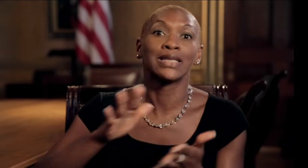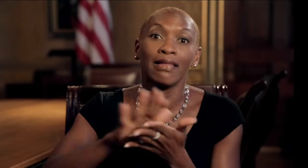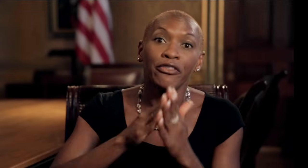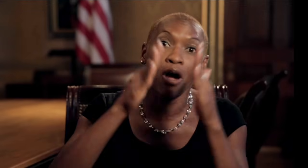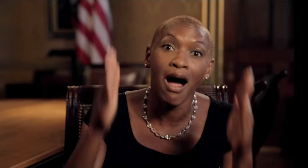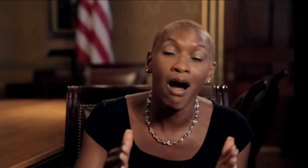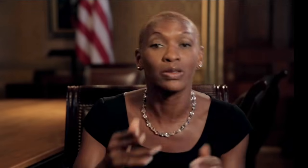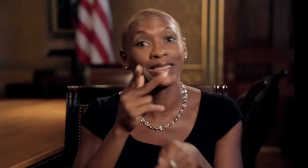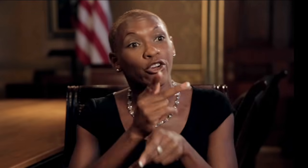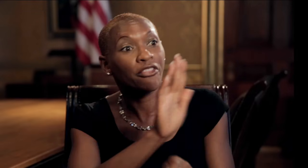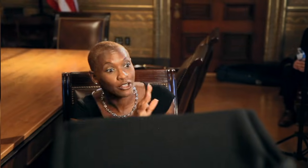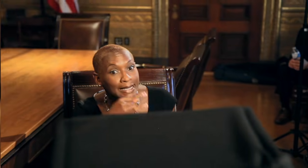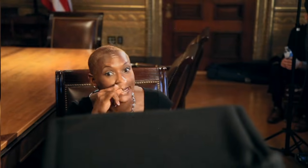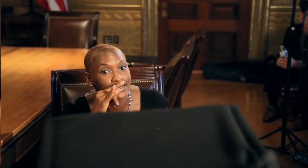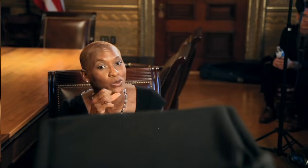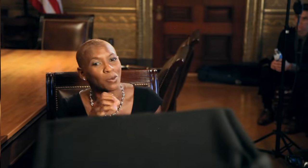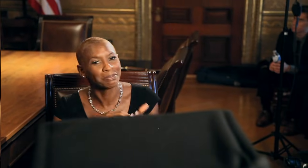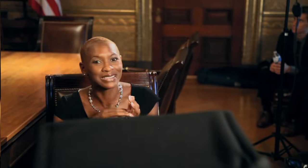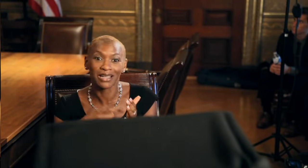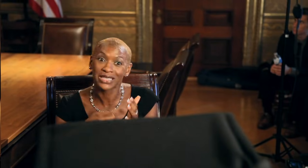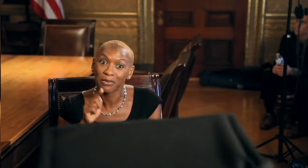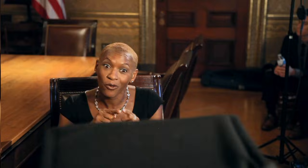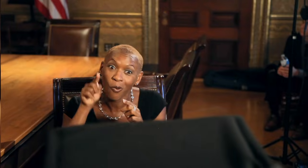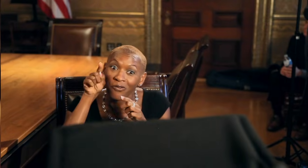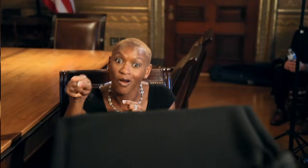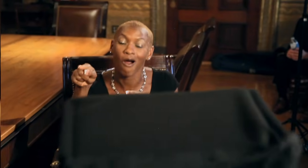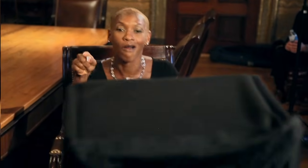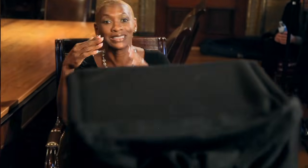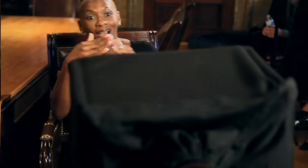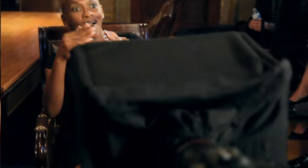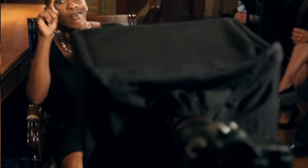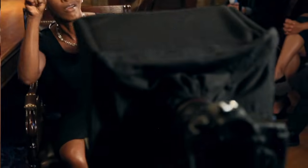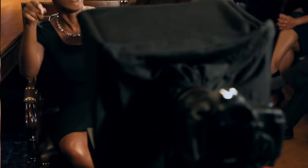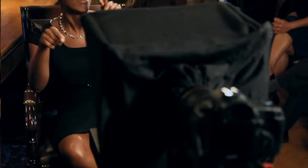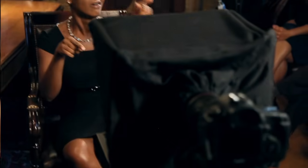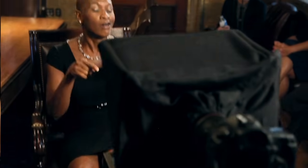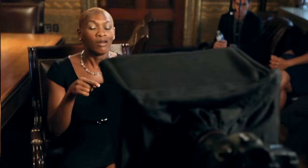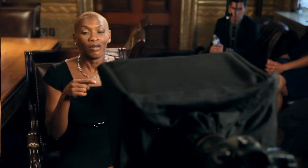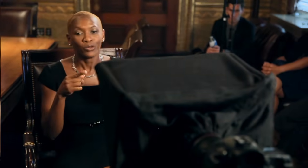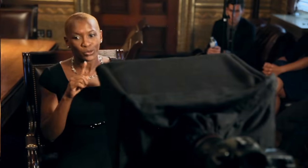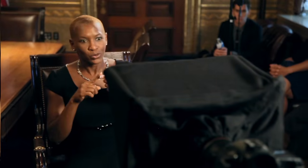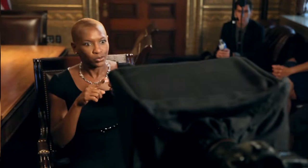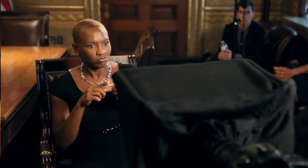clean their houses, take care of their kids, and so that meant sometimes she would have to go far away, into town